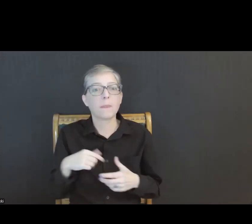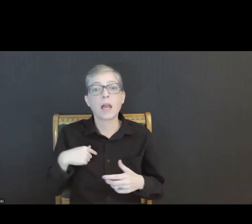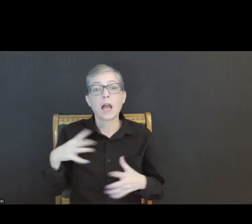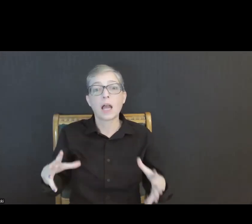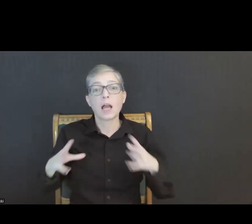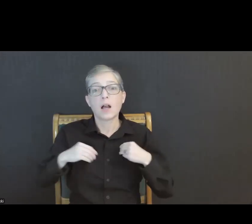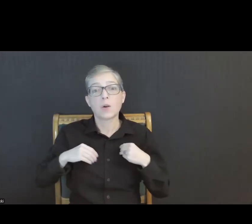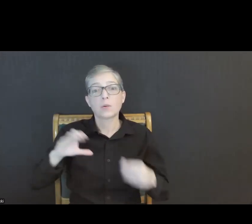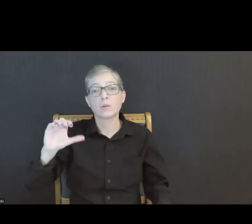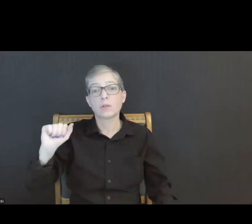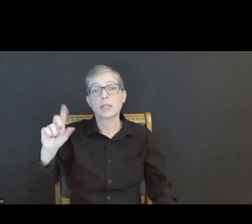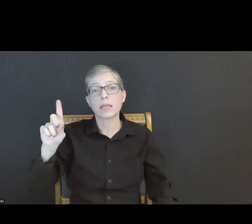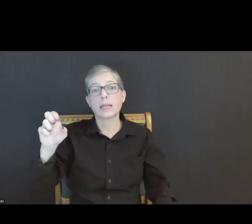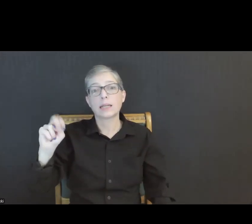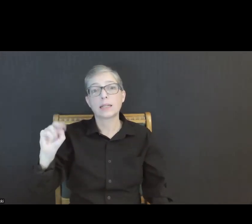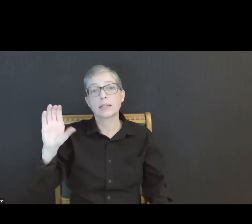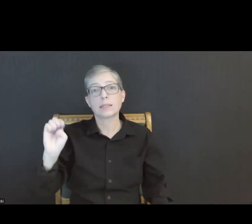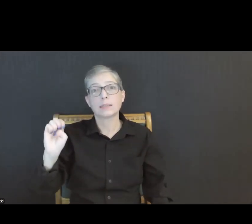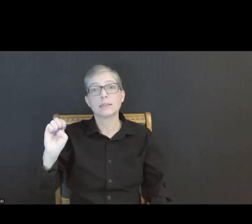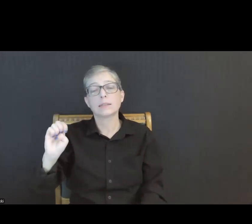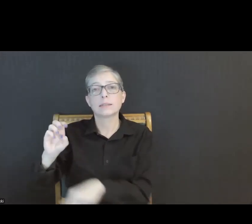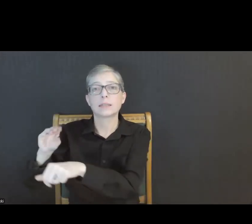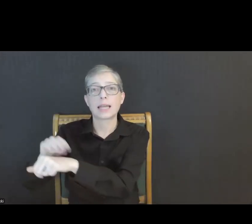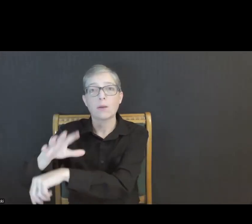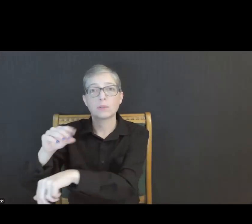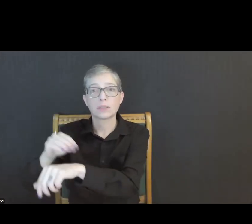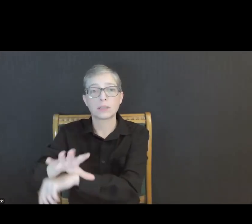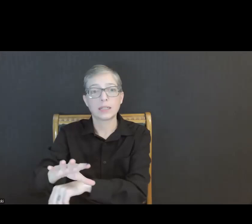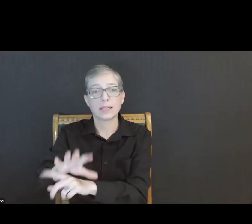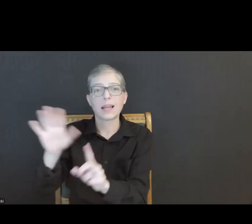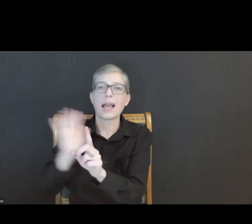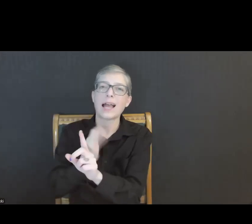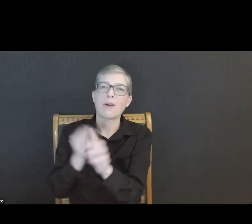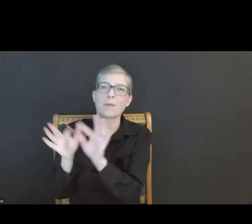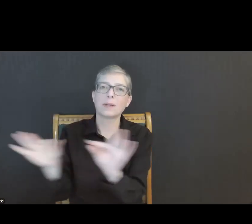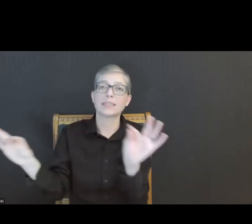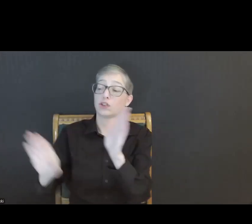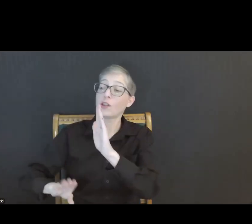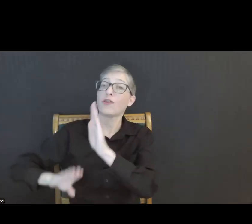of the the message there is kind of thriving at your own frequency um and a lot of I know